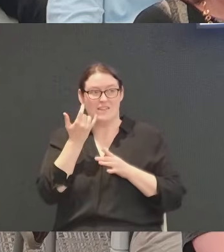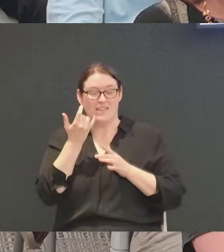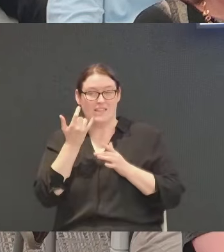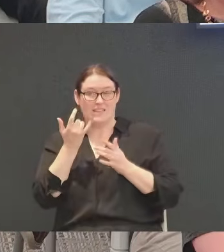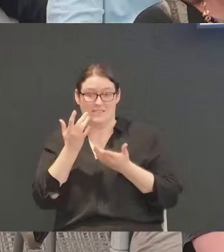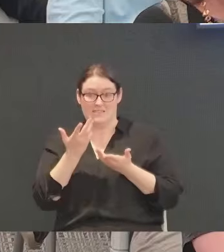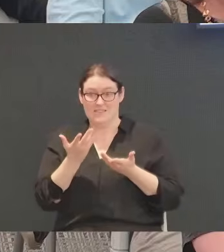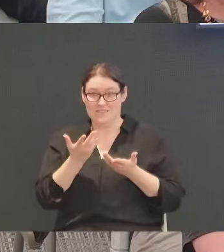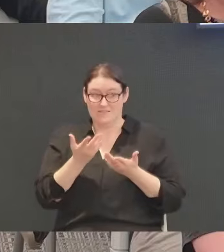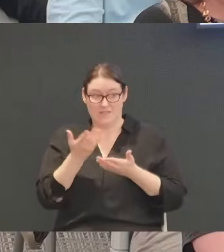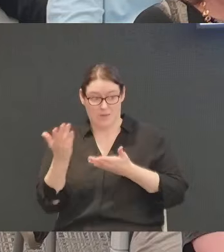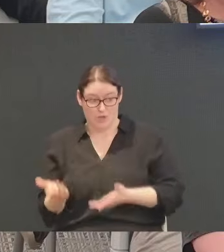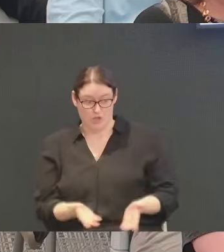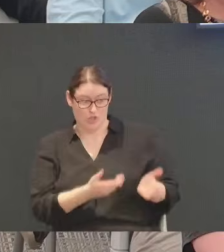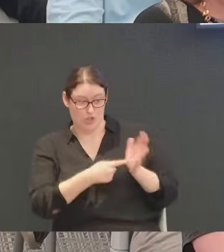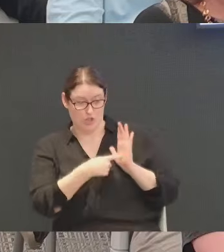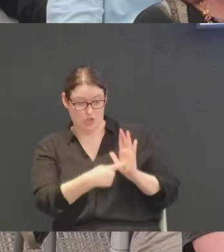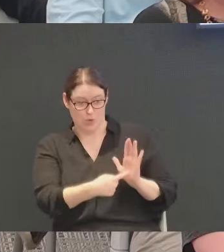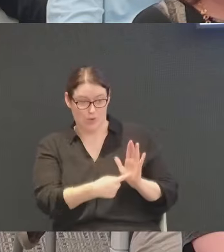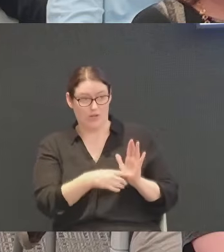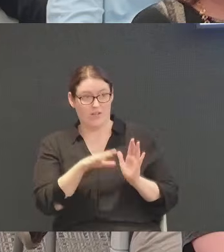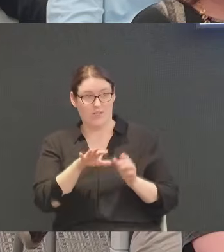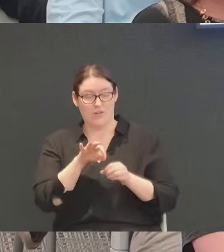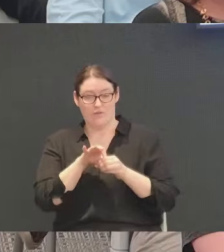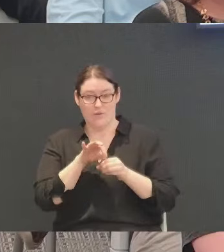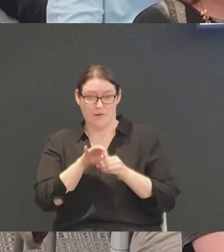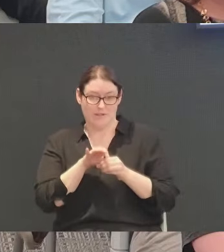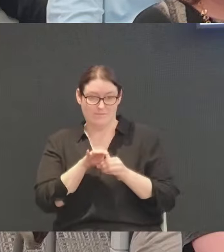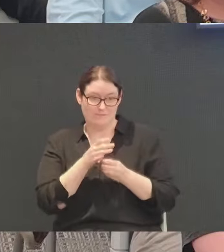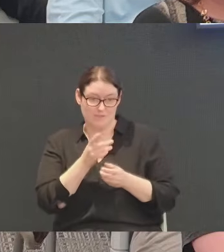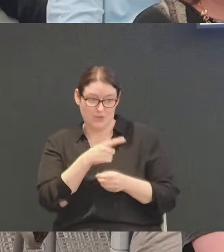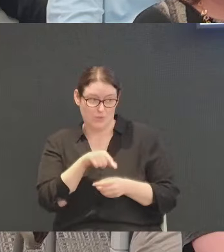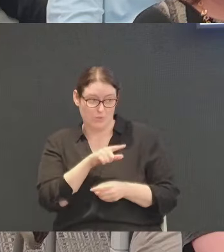front of you because you are voting members of the Hamilton County Land Bank Executive Board,